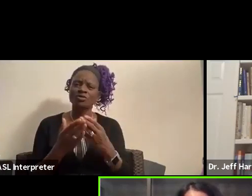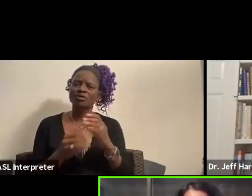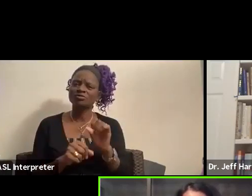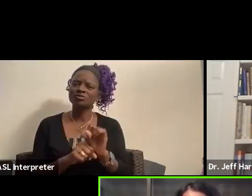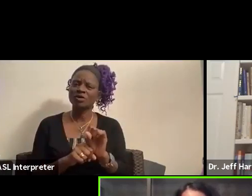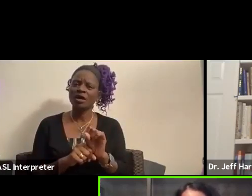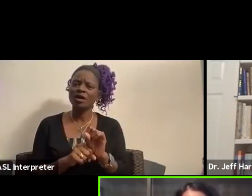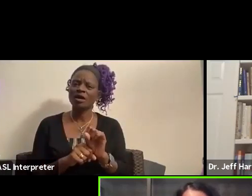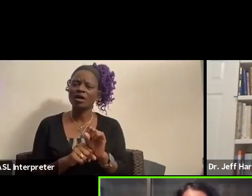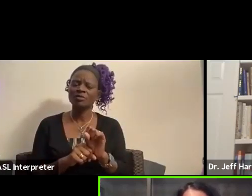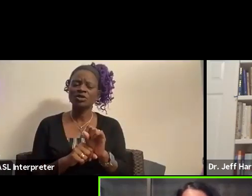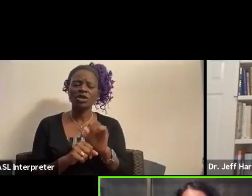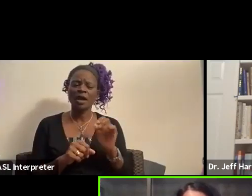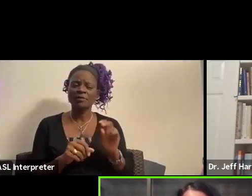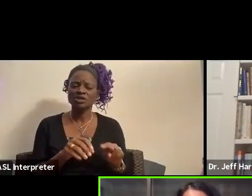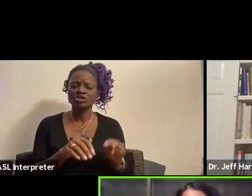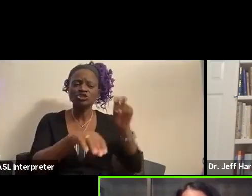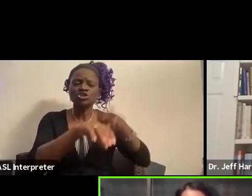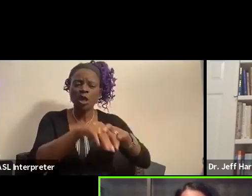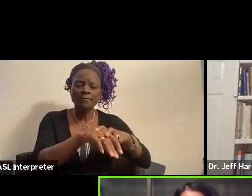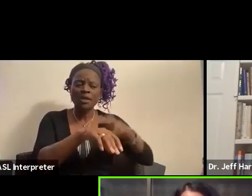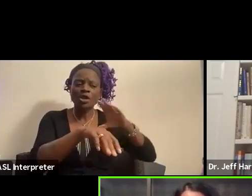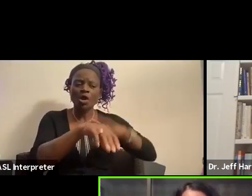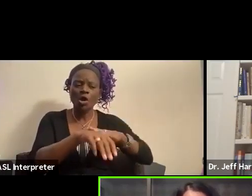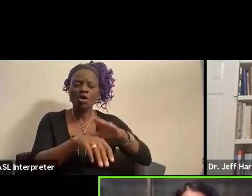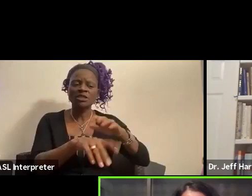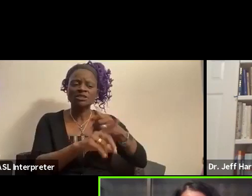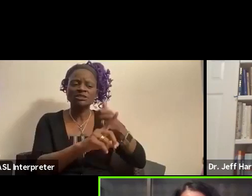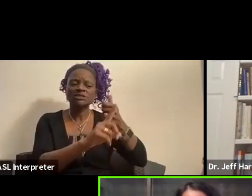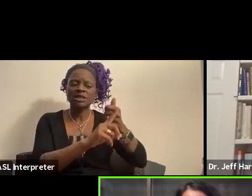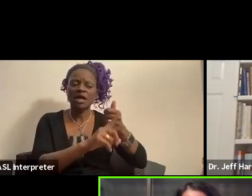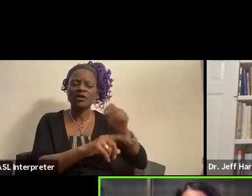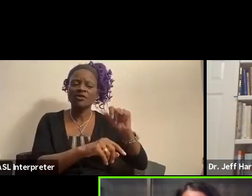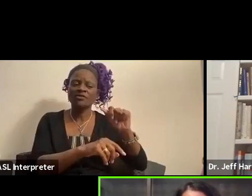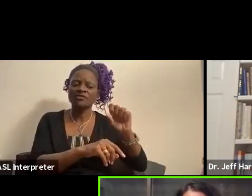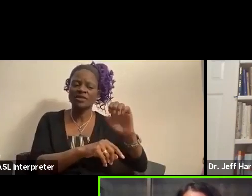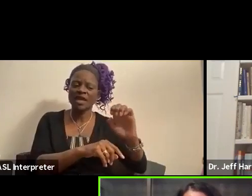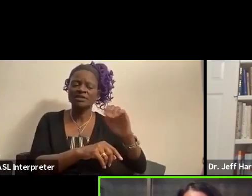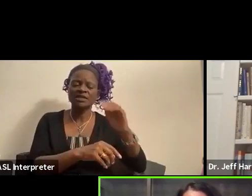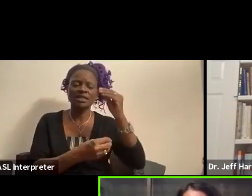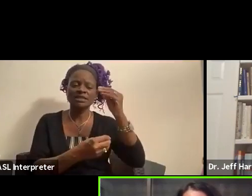their own cases, notifying them of isolation and quarantine for contacts.